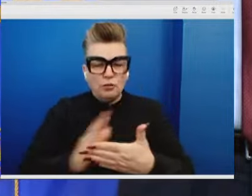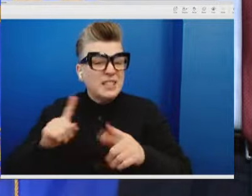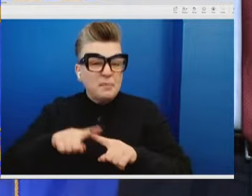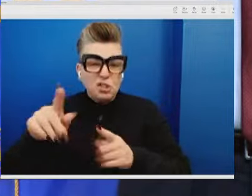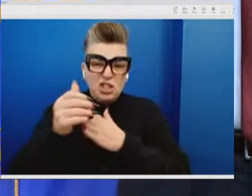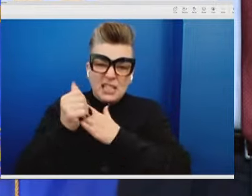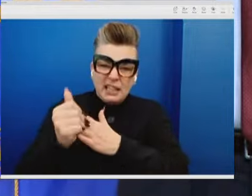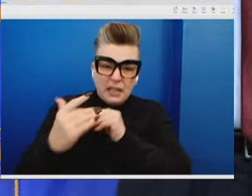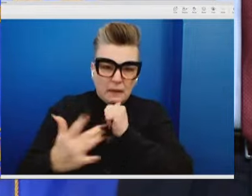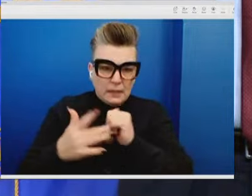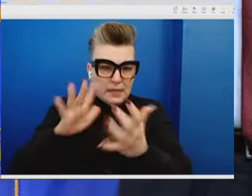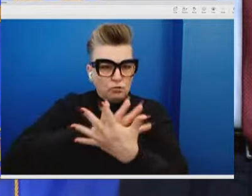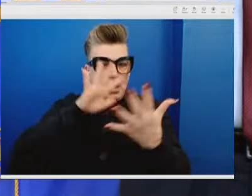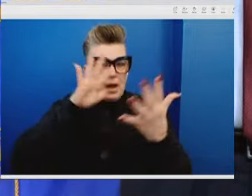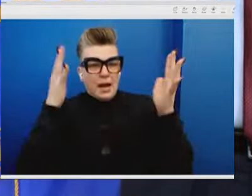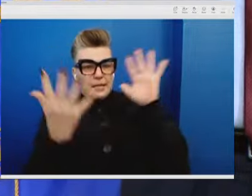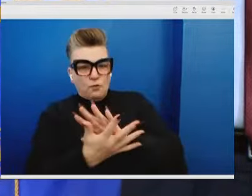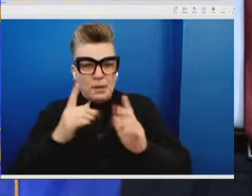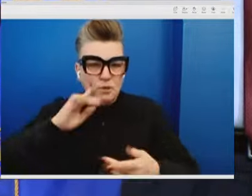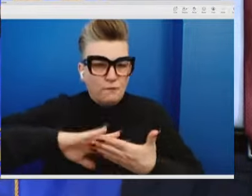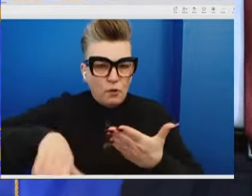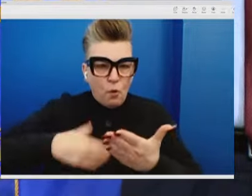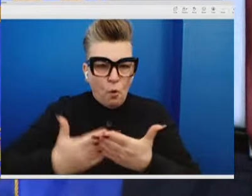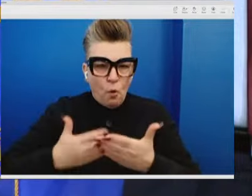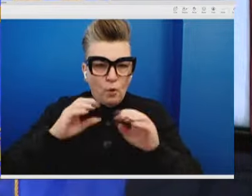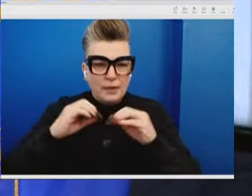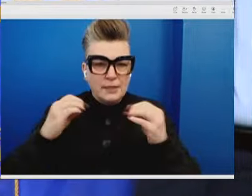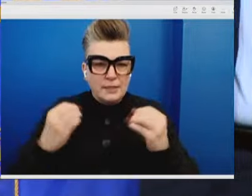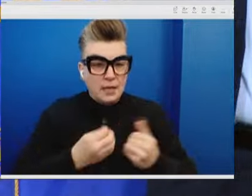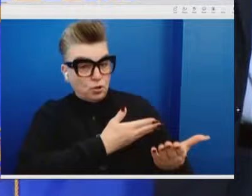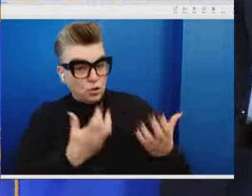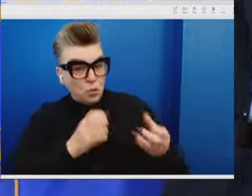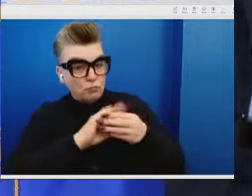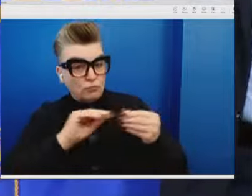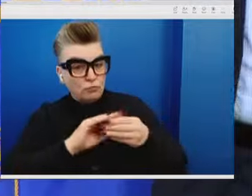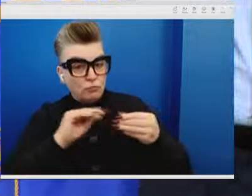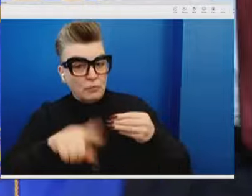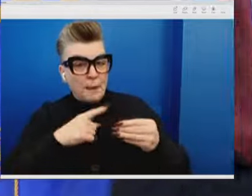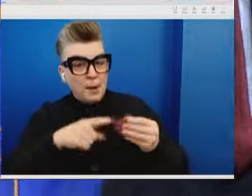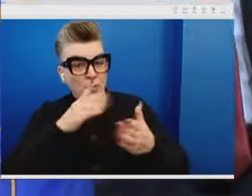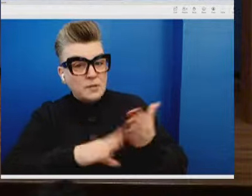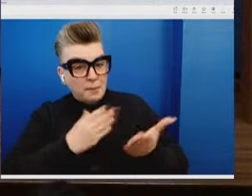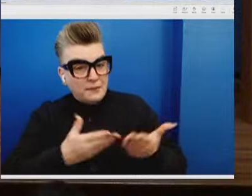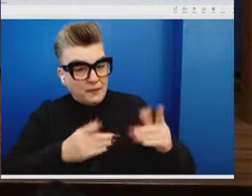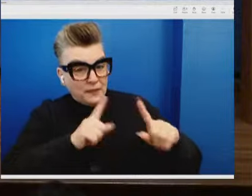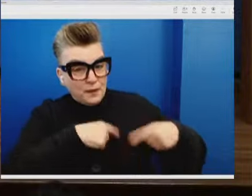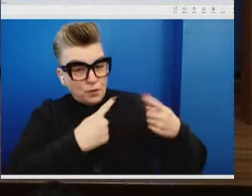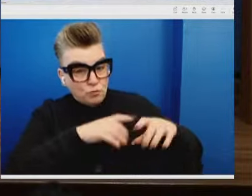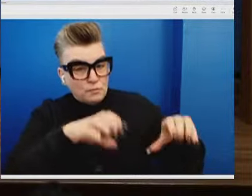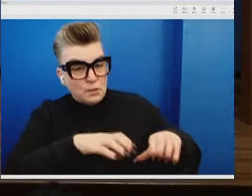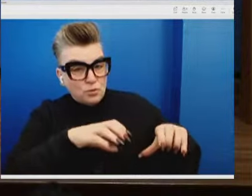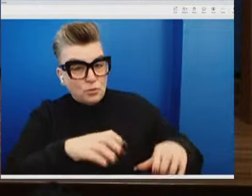the entire organization. Do you want to say a few words about some of the things you've been doing?